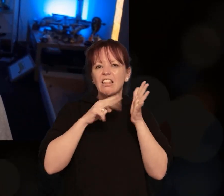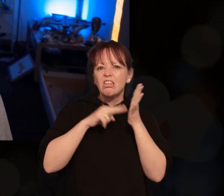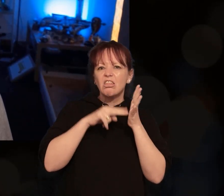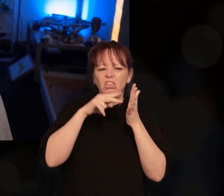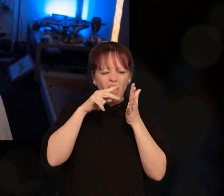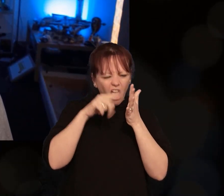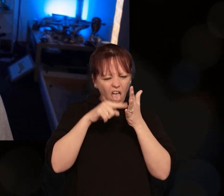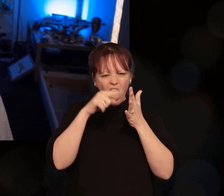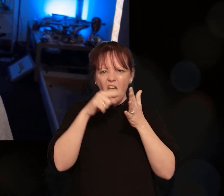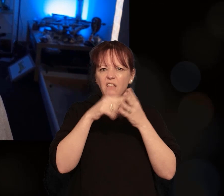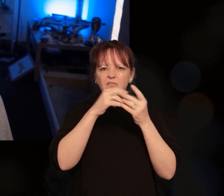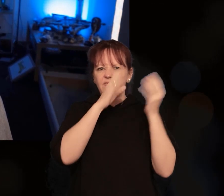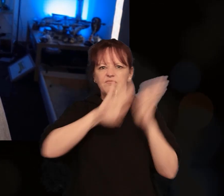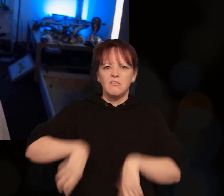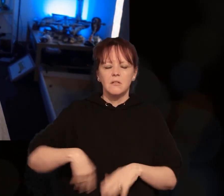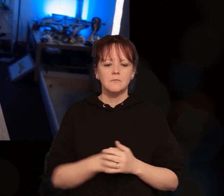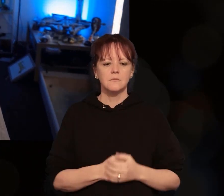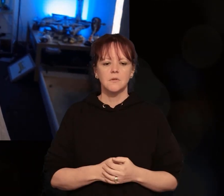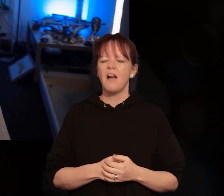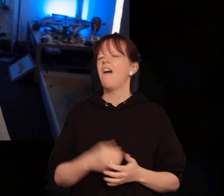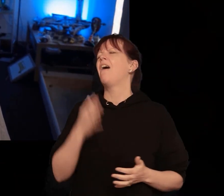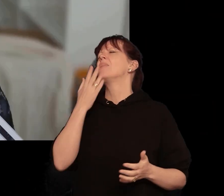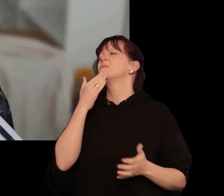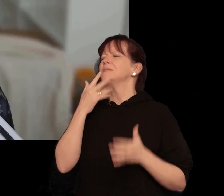QUIRKY MUSIC Oh, I made that mistake at the end.